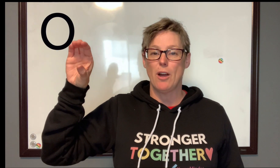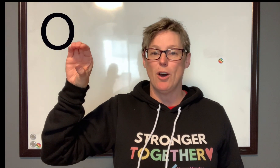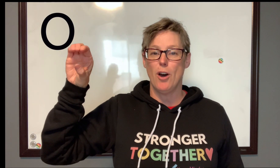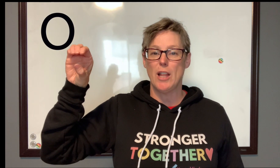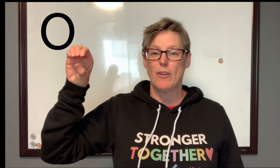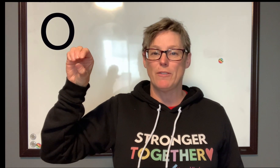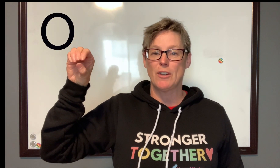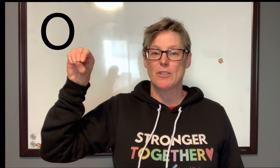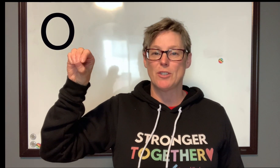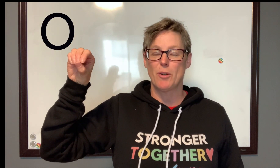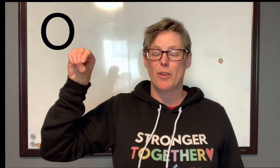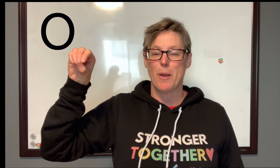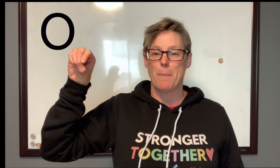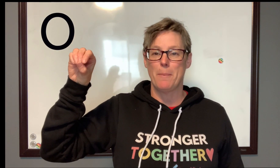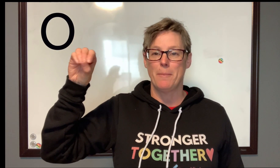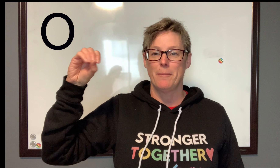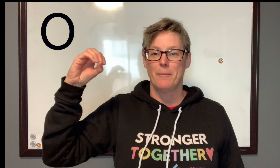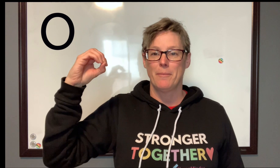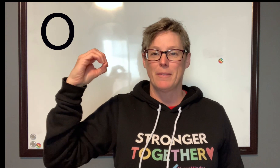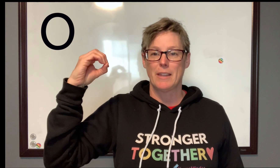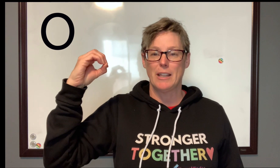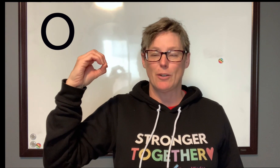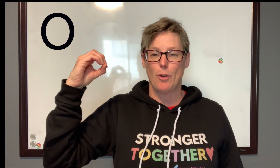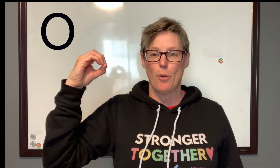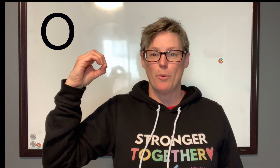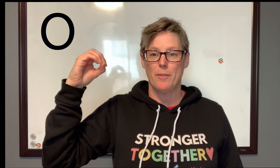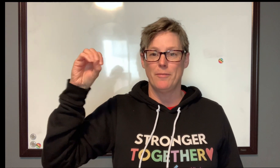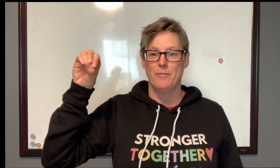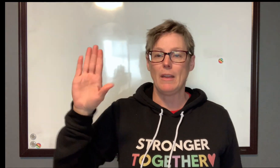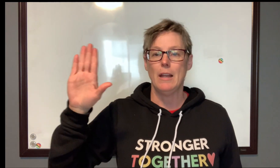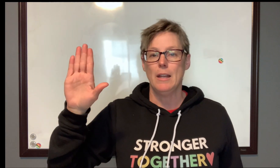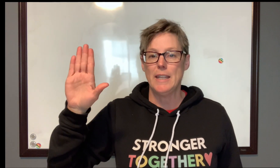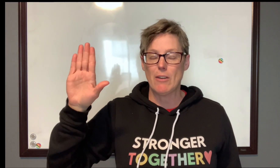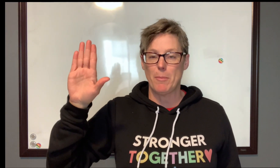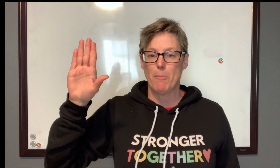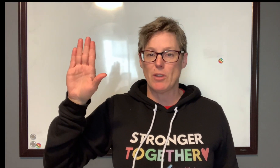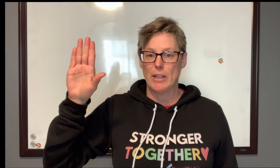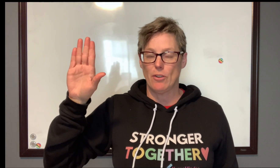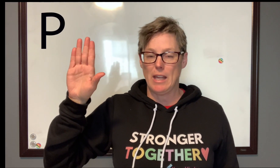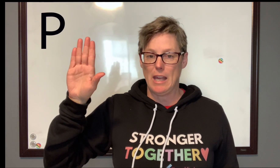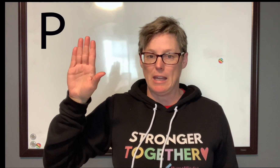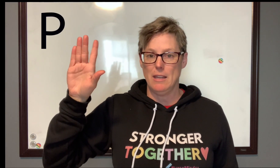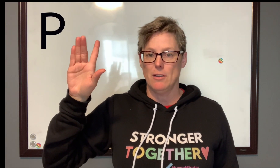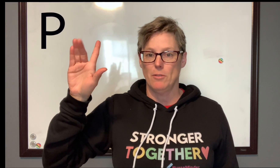all of our fingers to our thumb